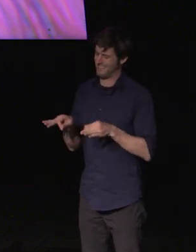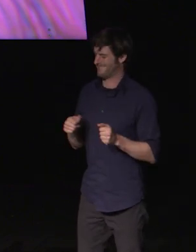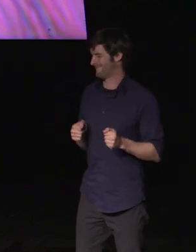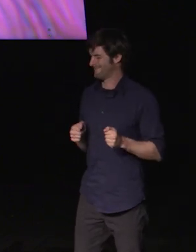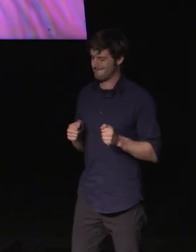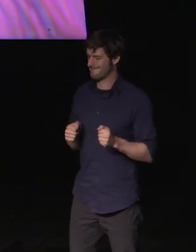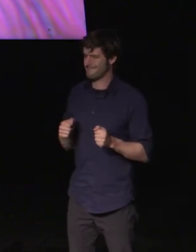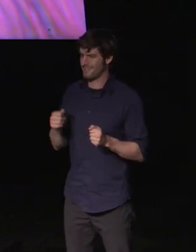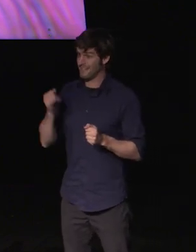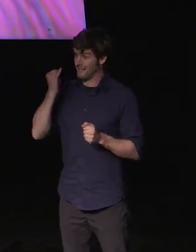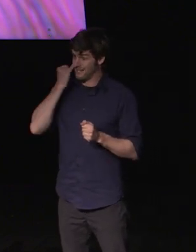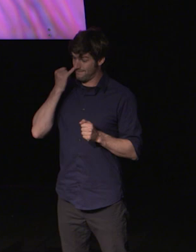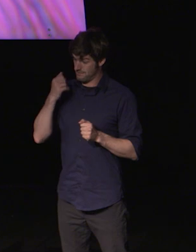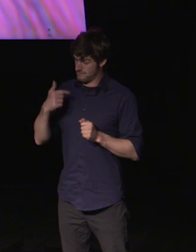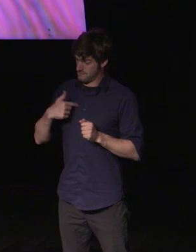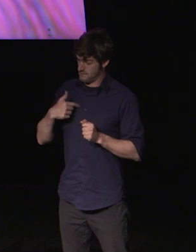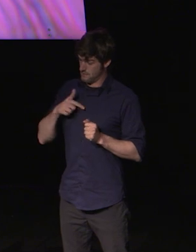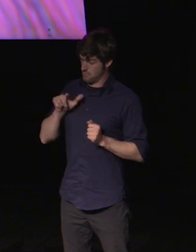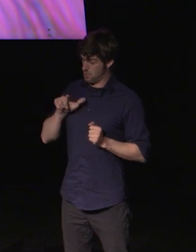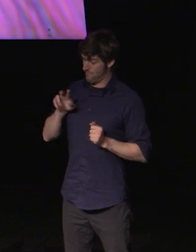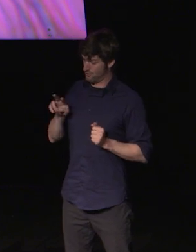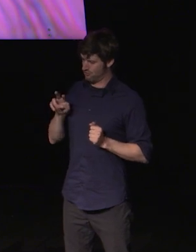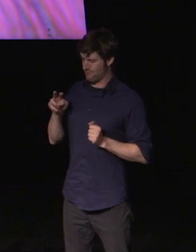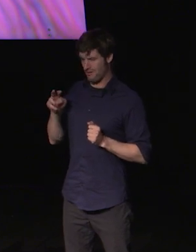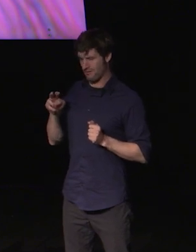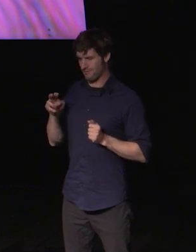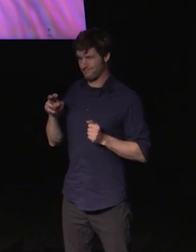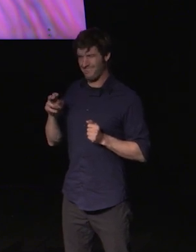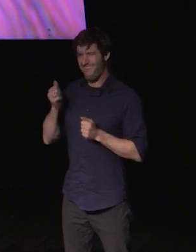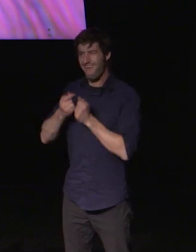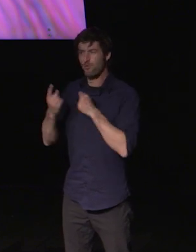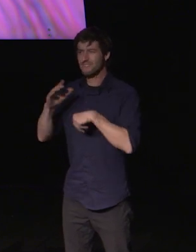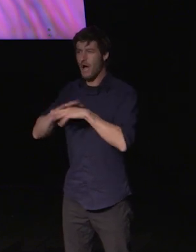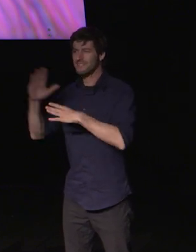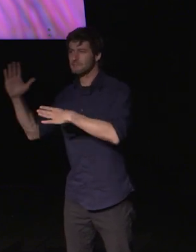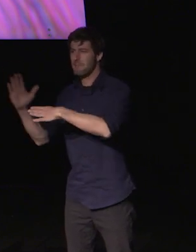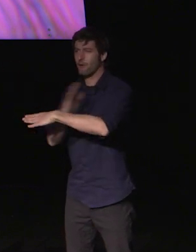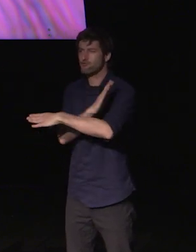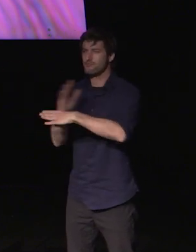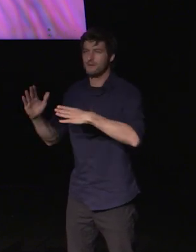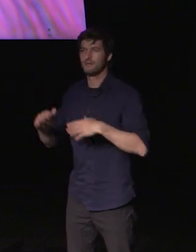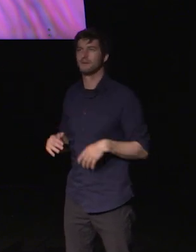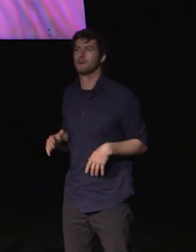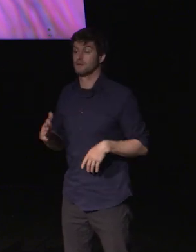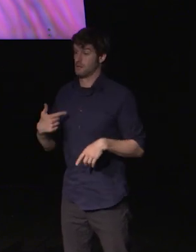everyone's just on this huge spectrum. Myself and kind of related to games specifically,